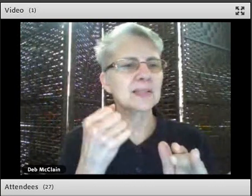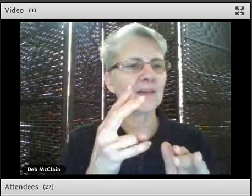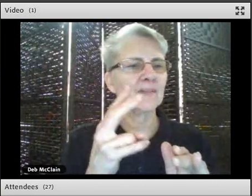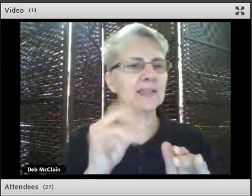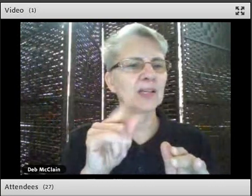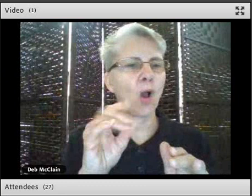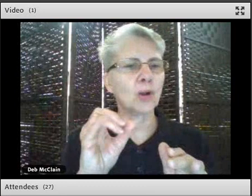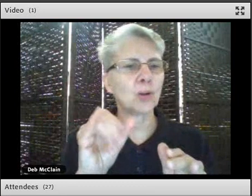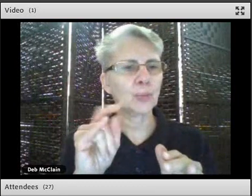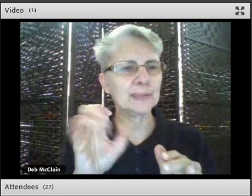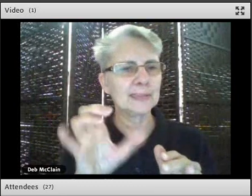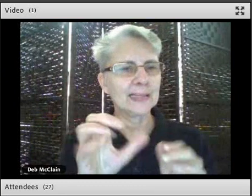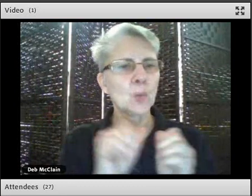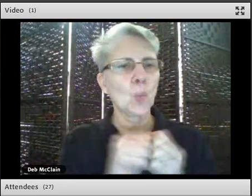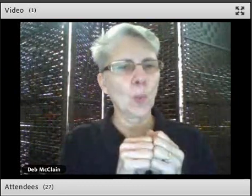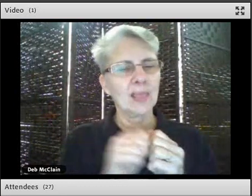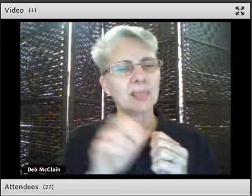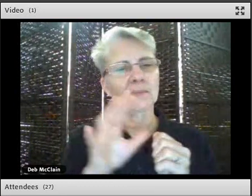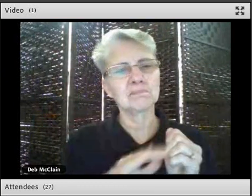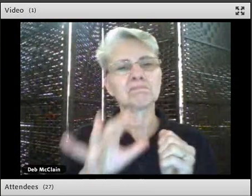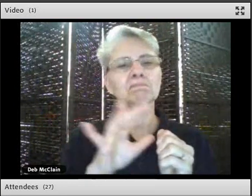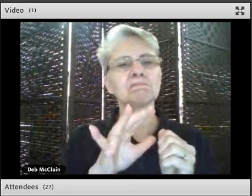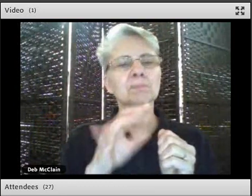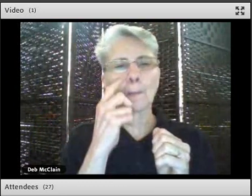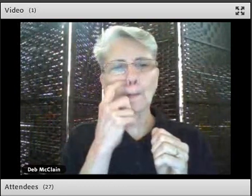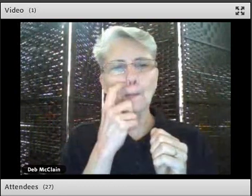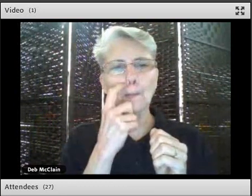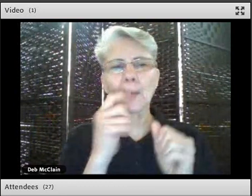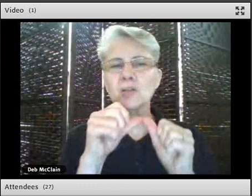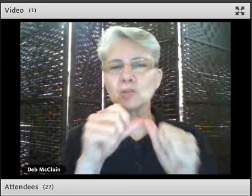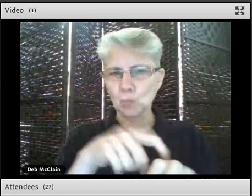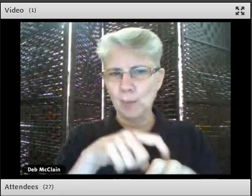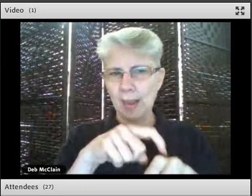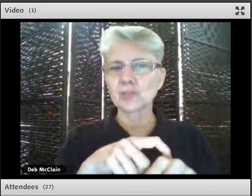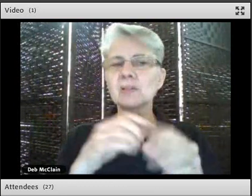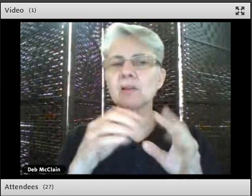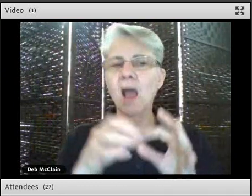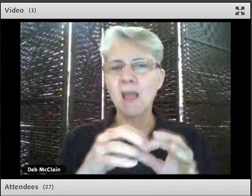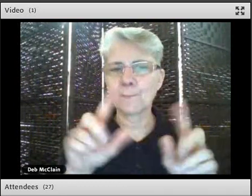I used metric here, but most libraries are going to use